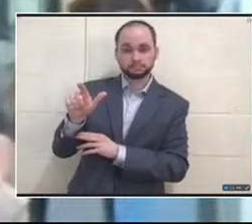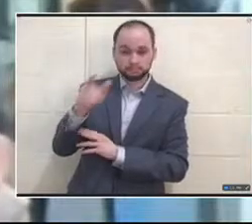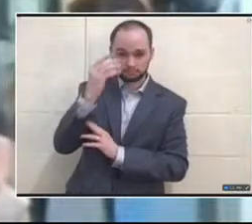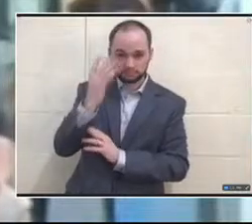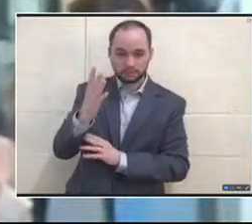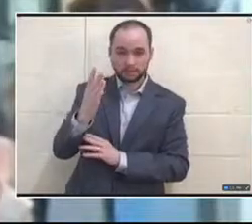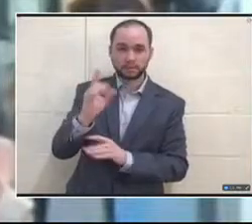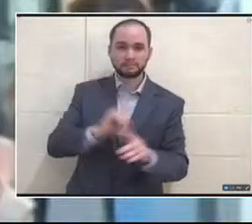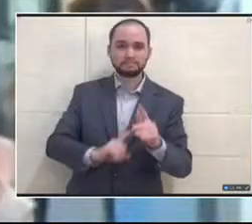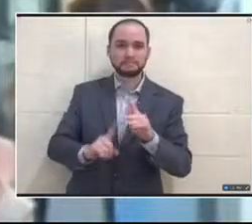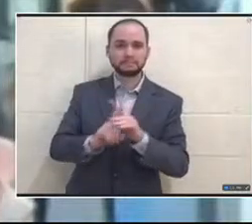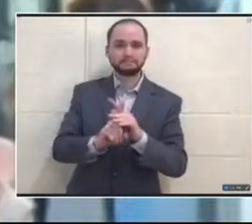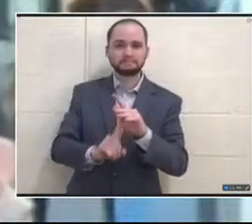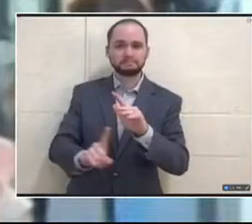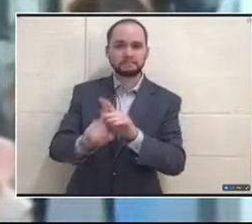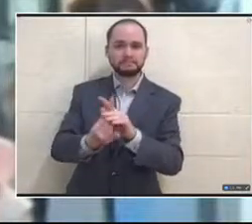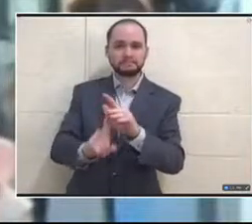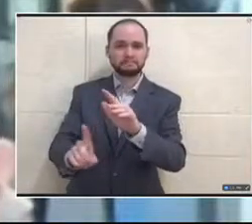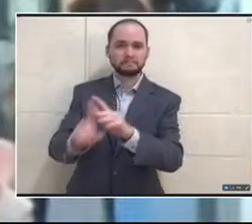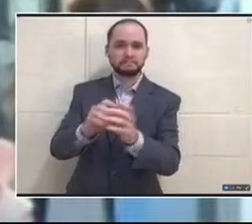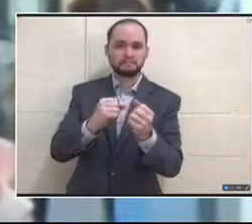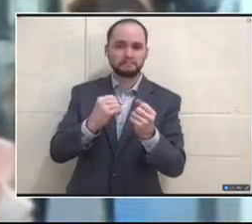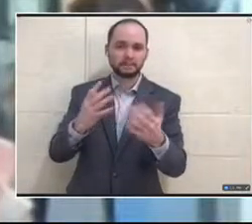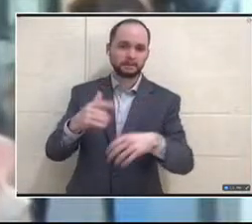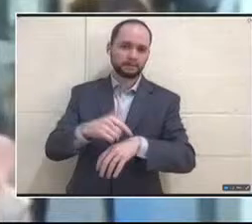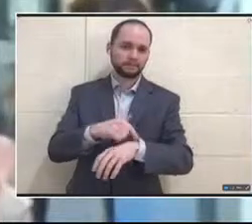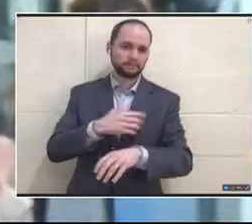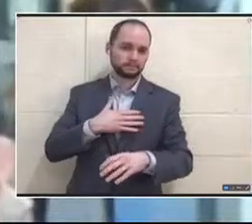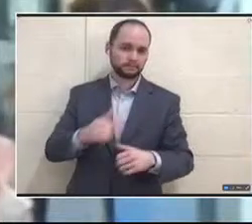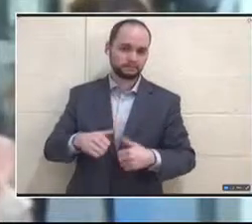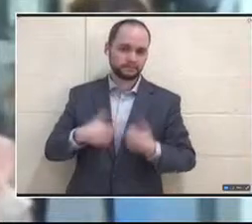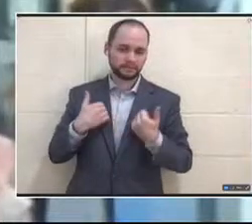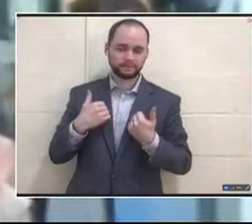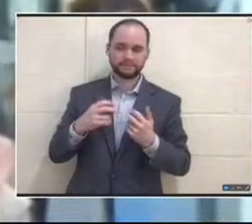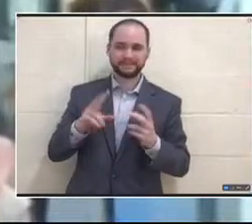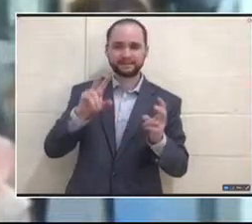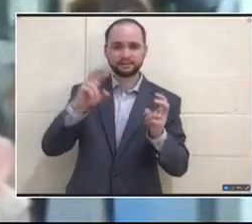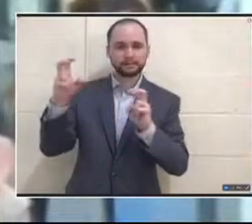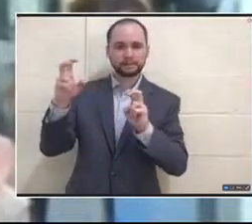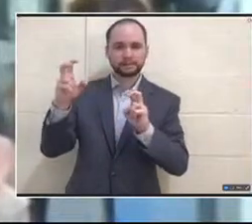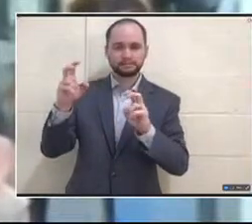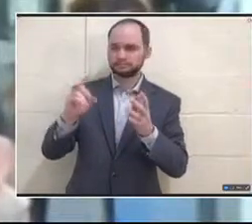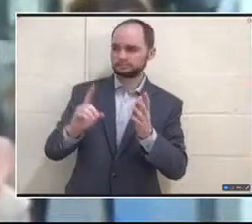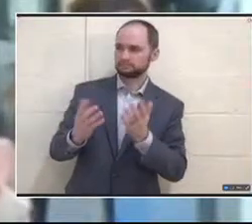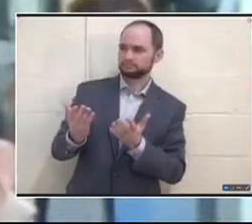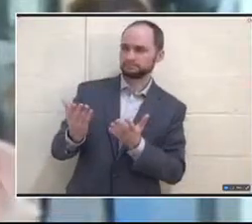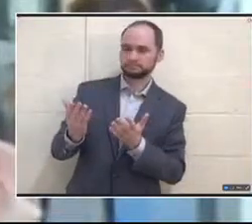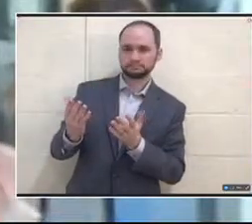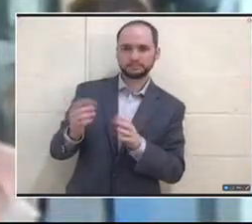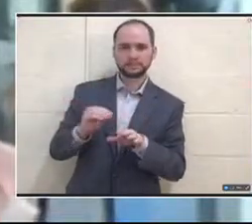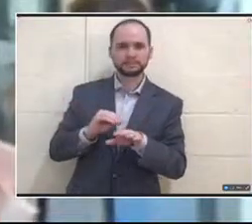for the success of my career and performance. Many times over